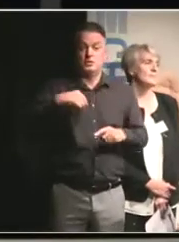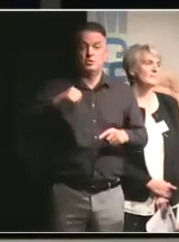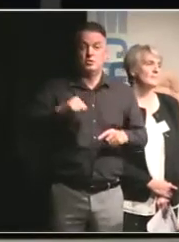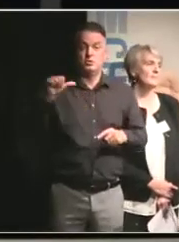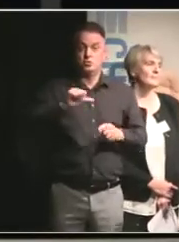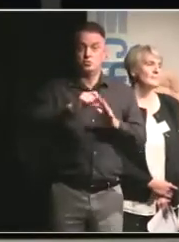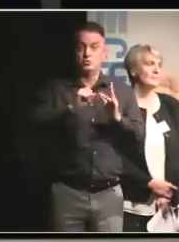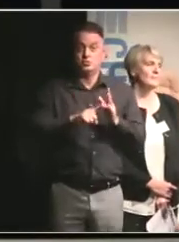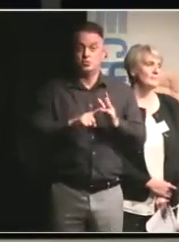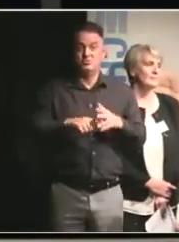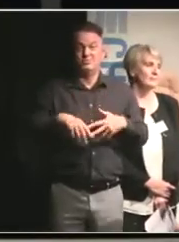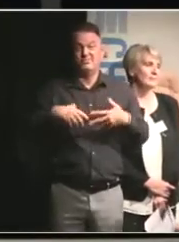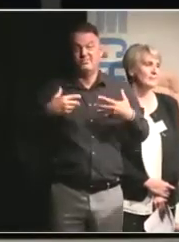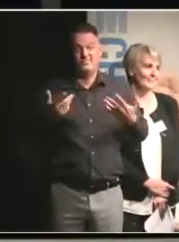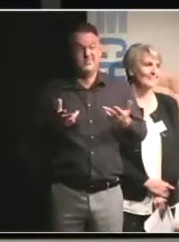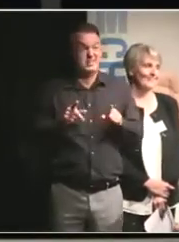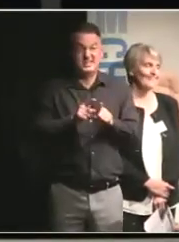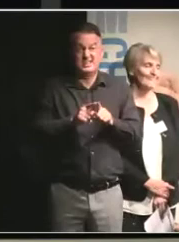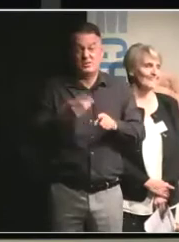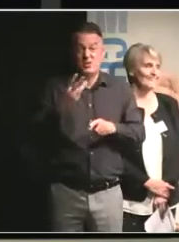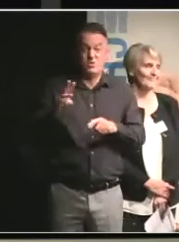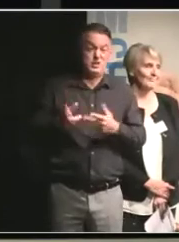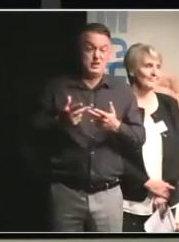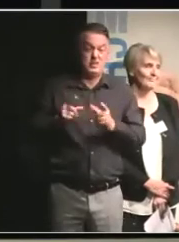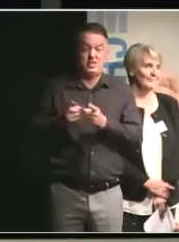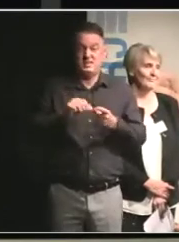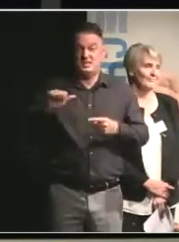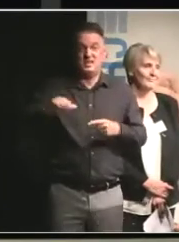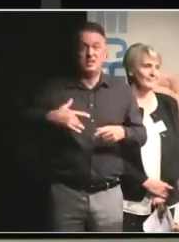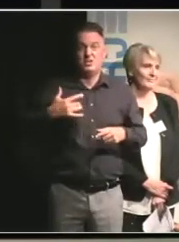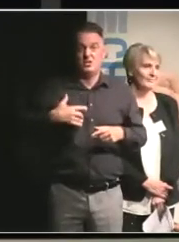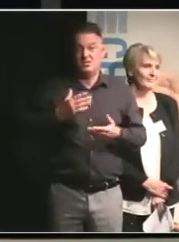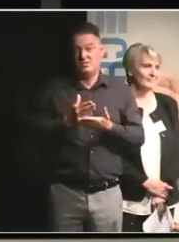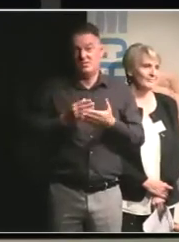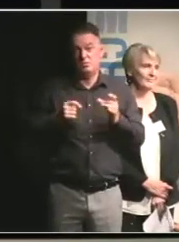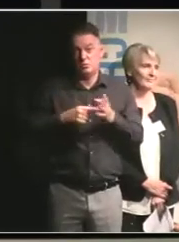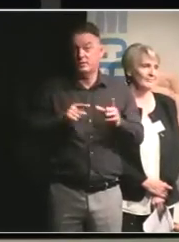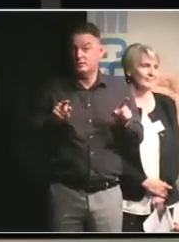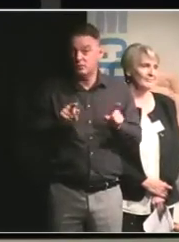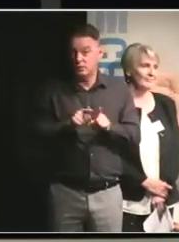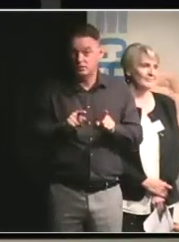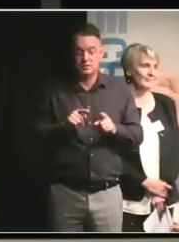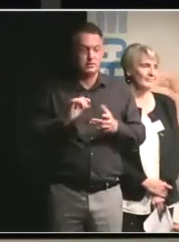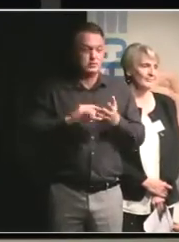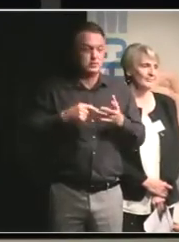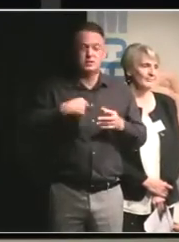well so on 30 other things that they have to do and so I don't believe that this